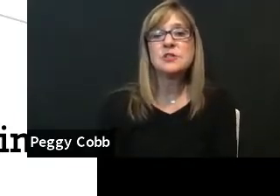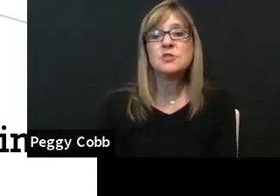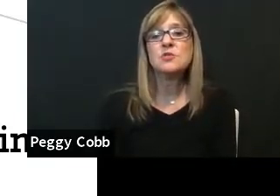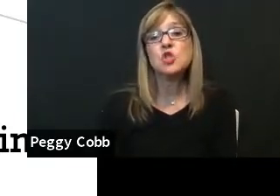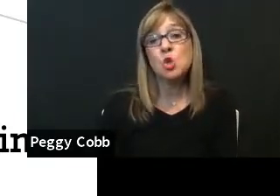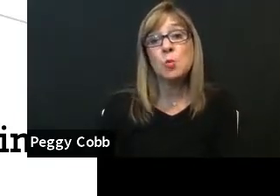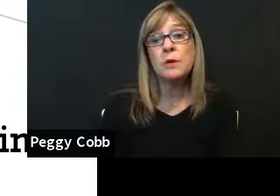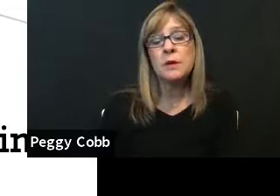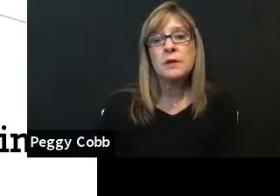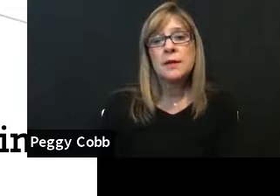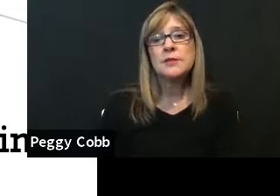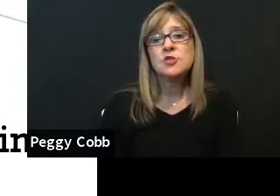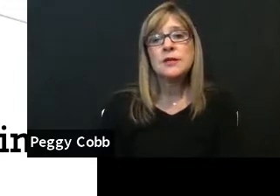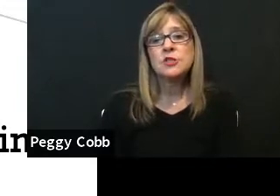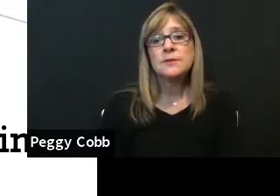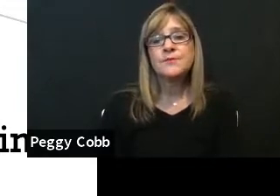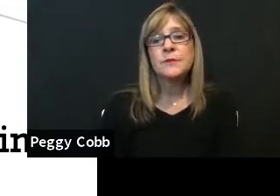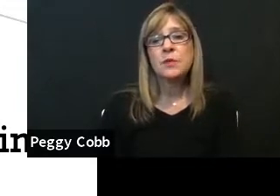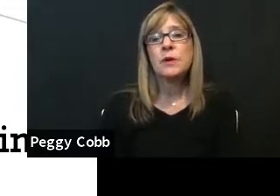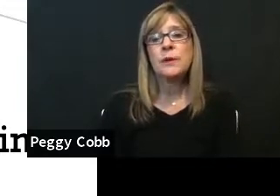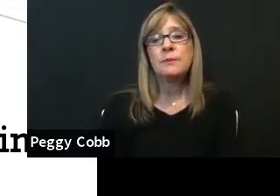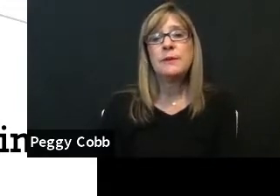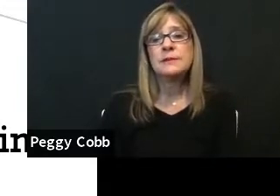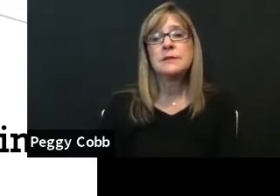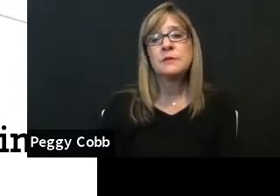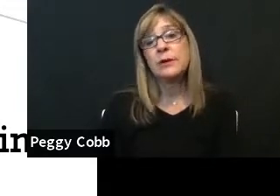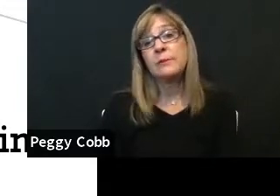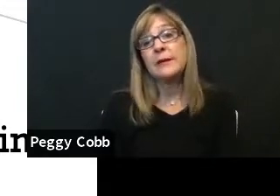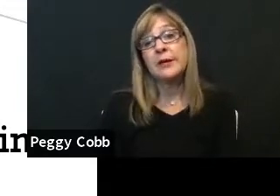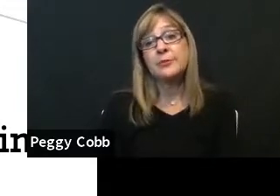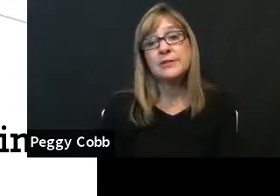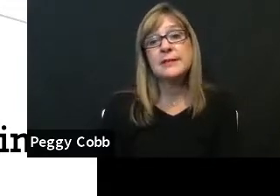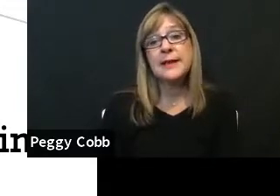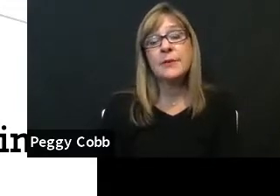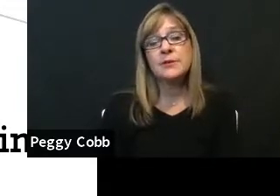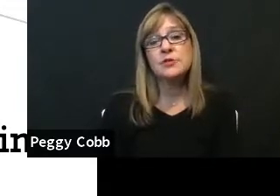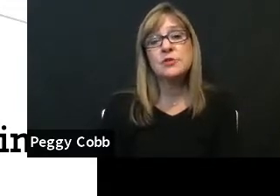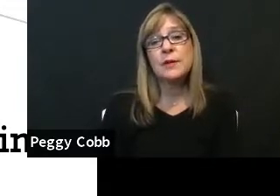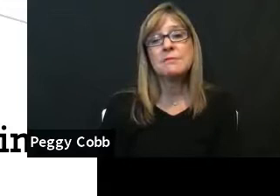to Zoom instruction where we meet a hundred percent now on Zoom.